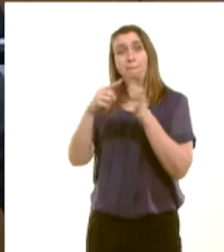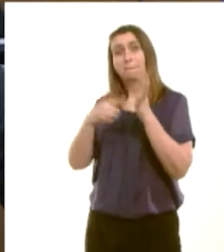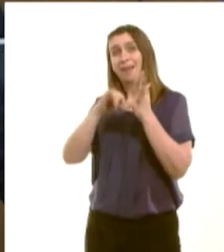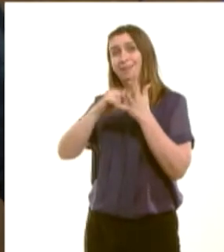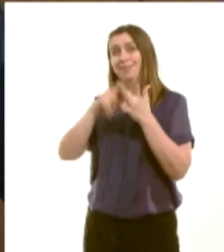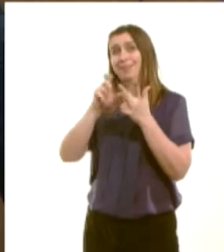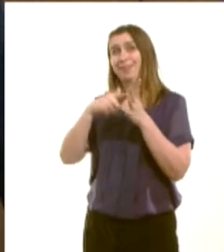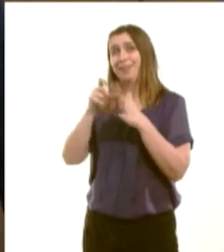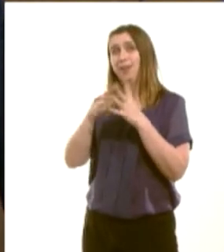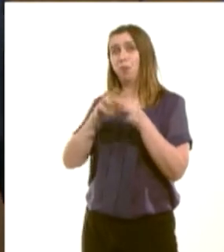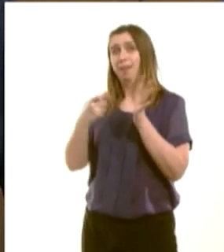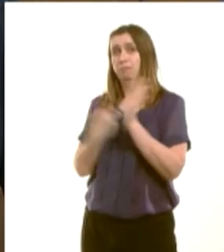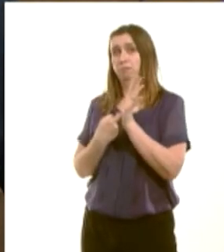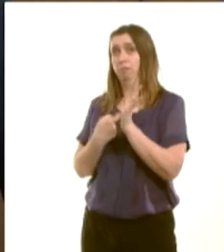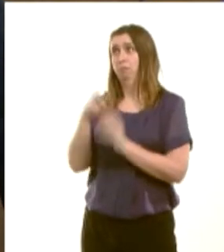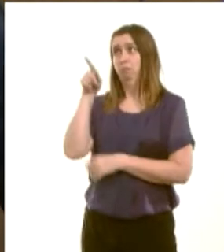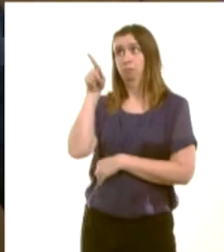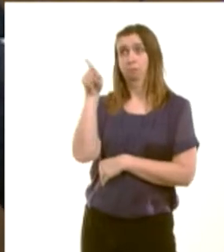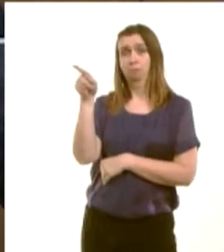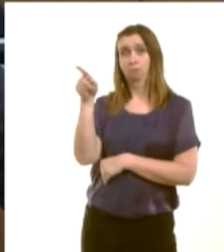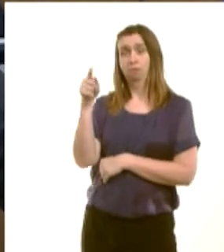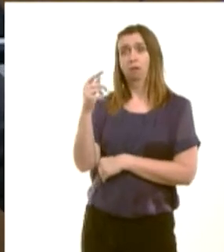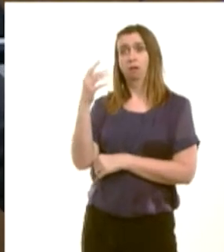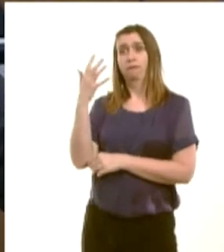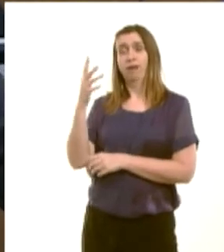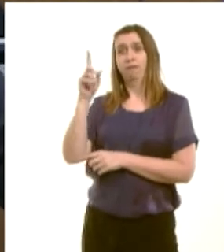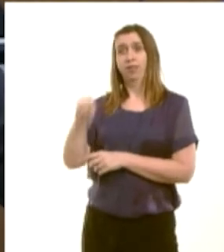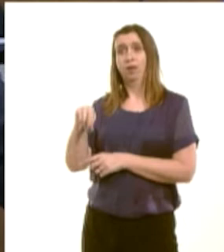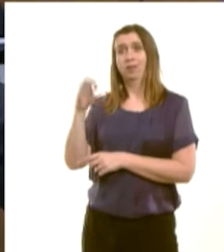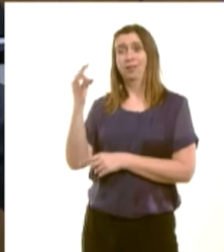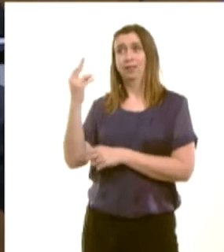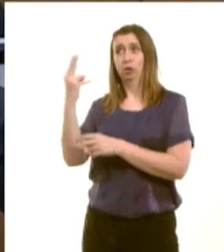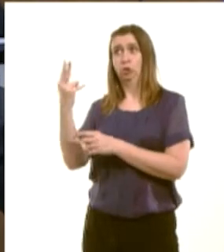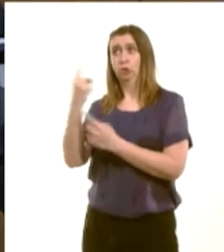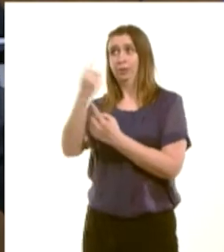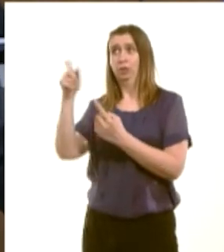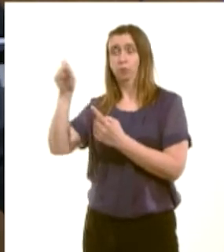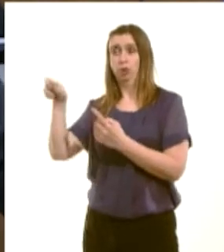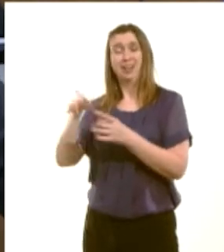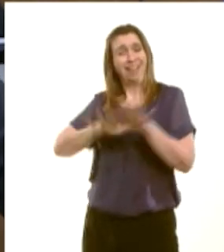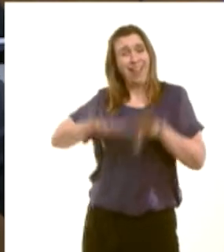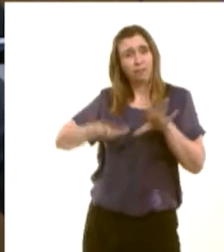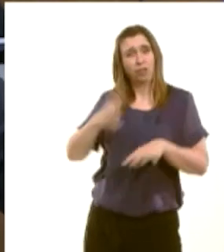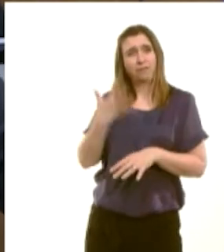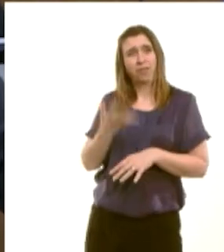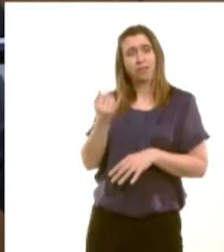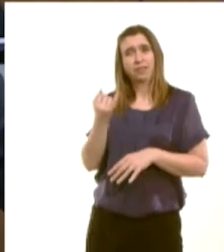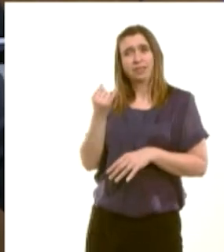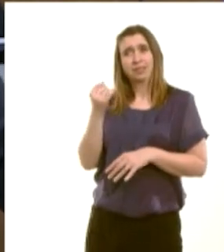the spend is £1,582 per head, and the Welsh average is £1,568 per head. So, in fact,